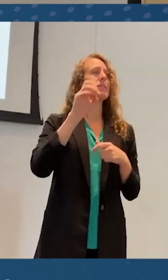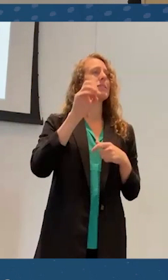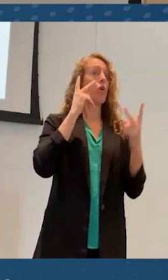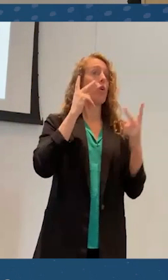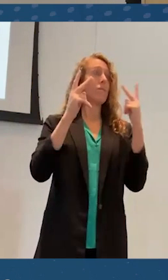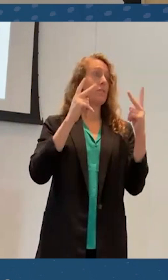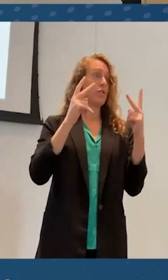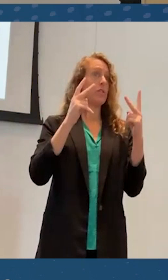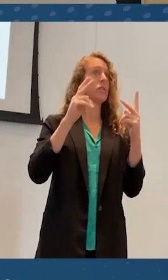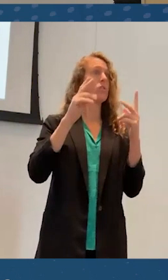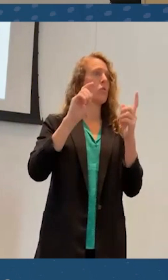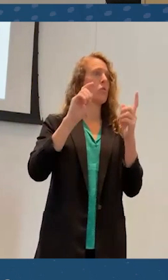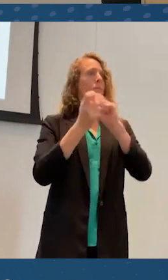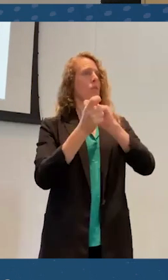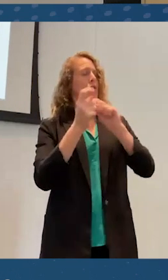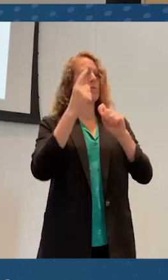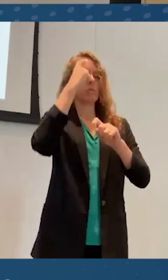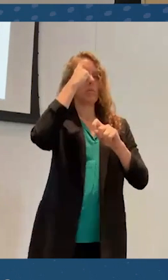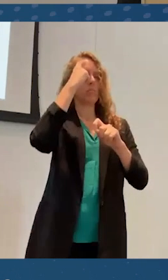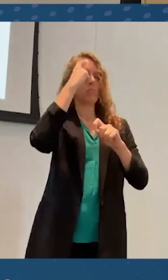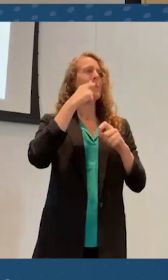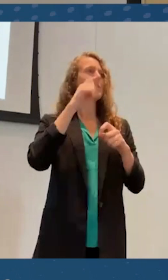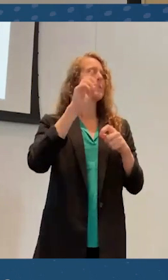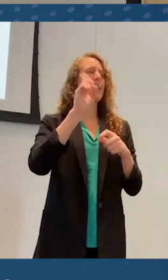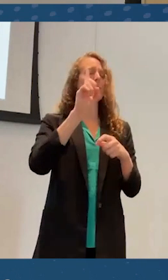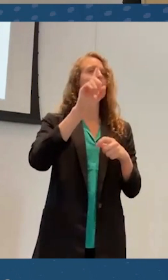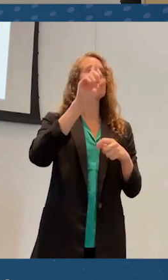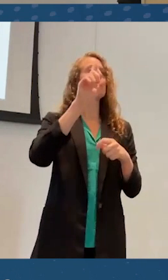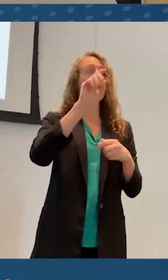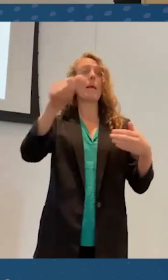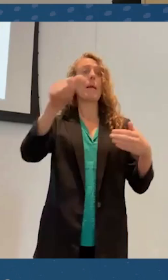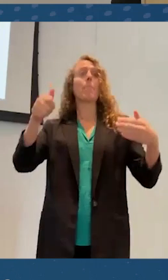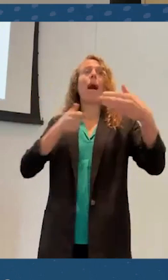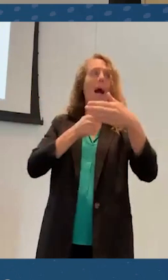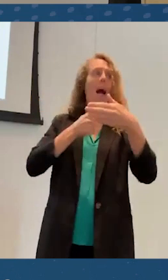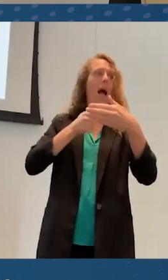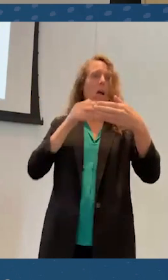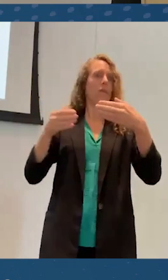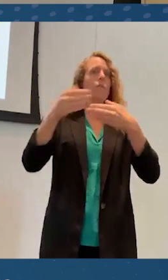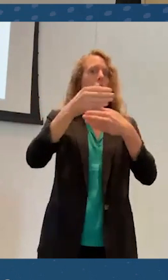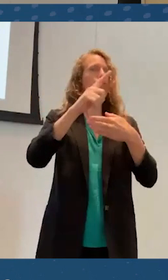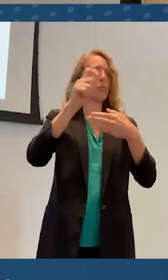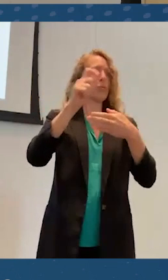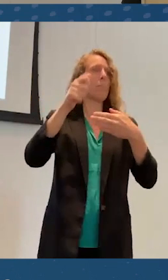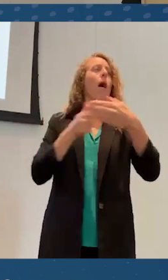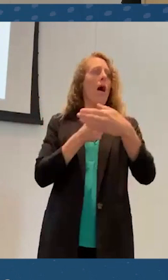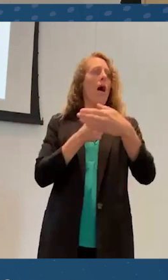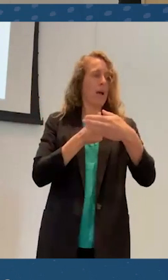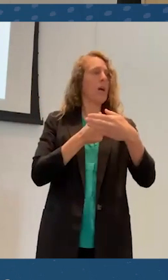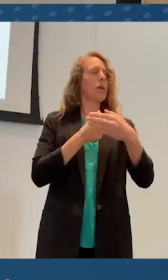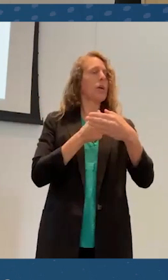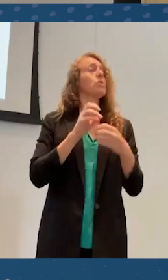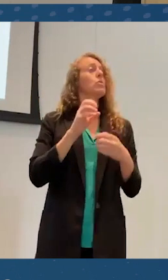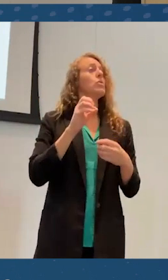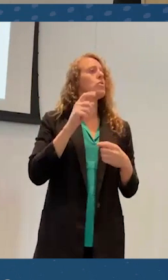that the subtitles should be behind the objects in the environment. So to account for this mismatch, we